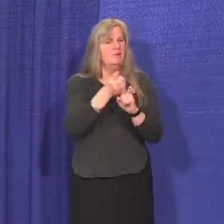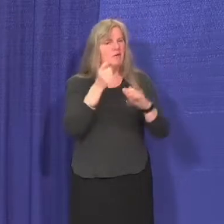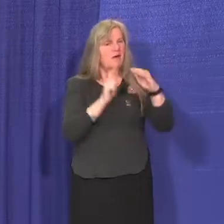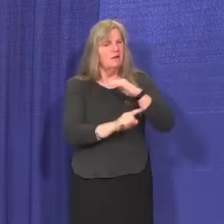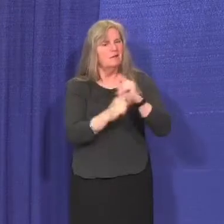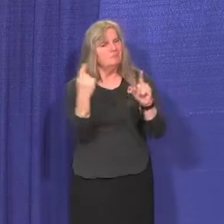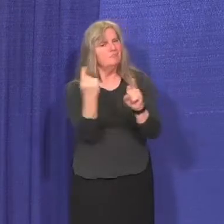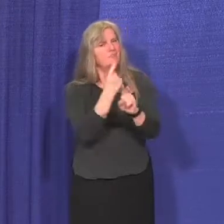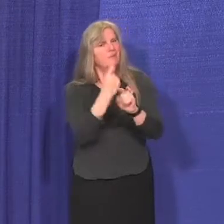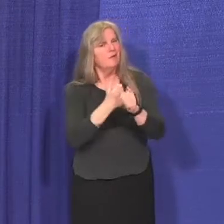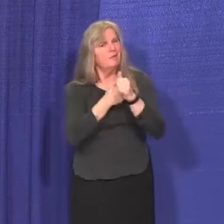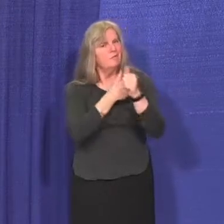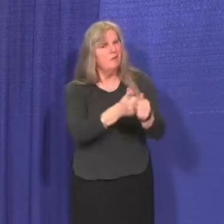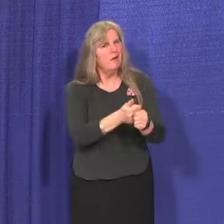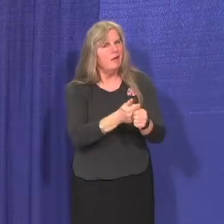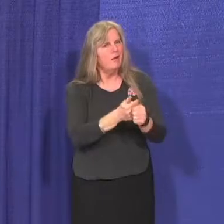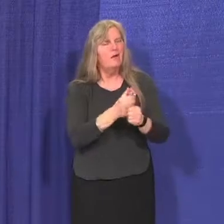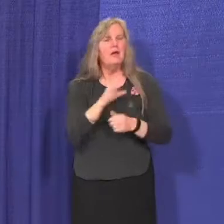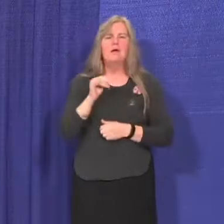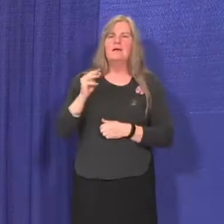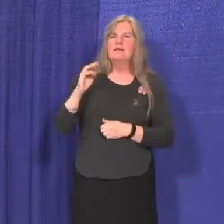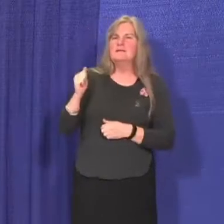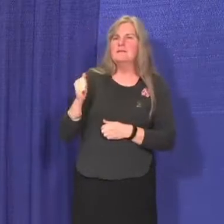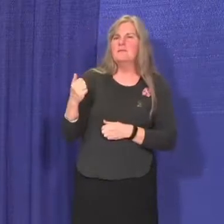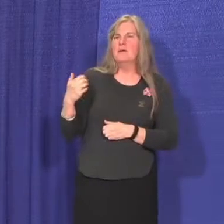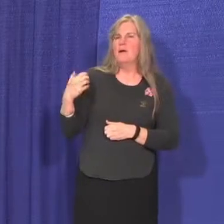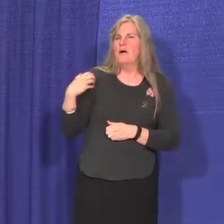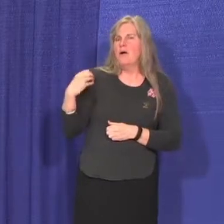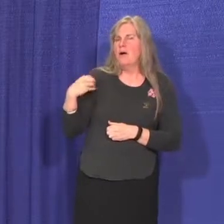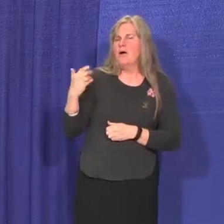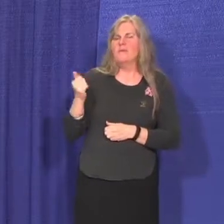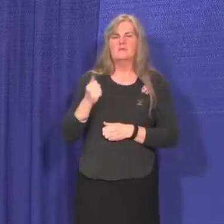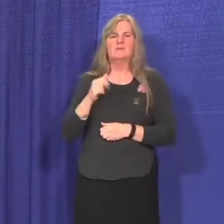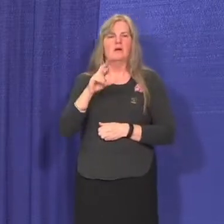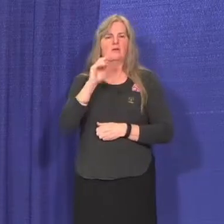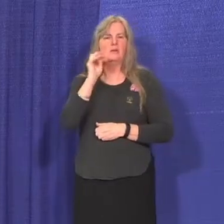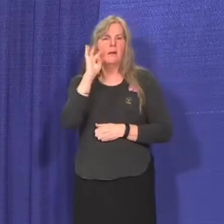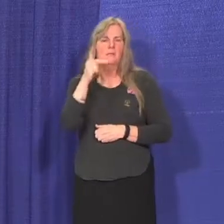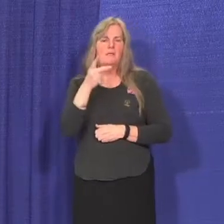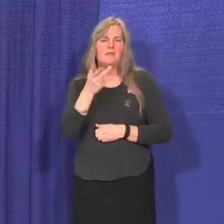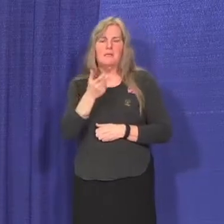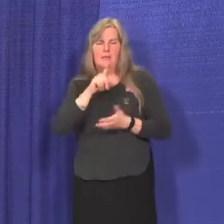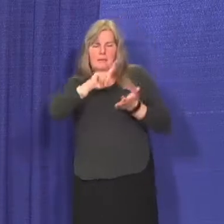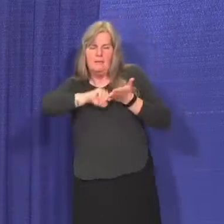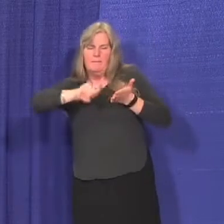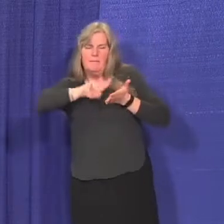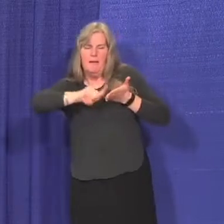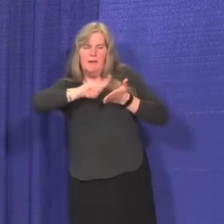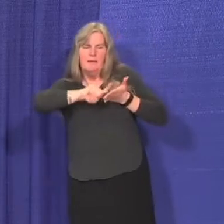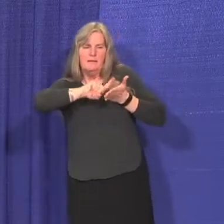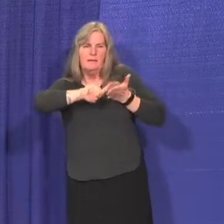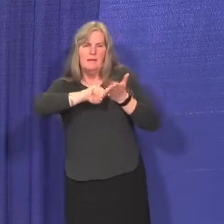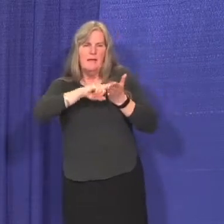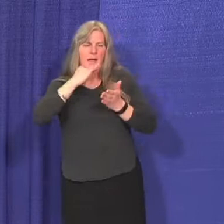failing to solve isolates. The highest risk right now for